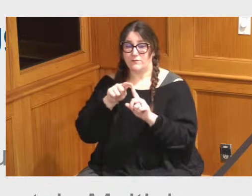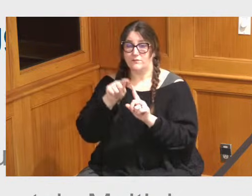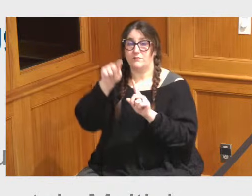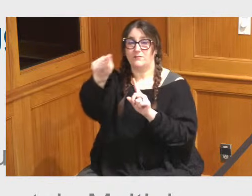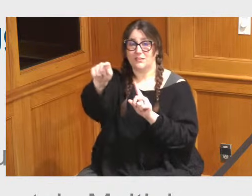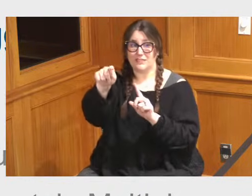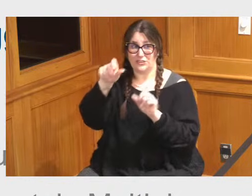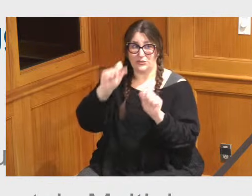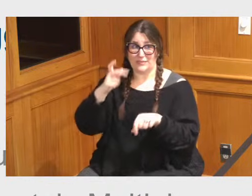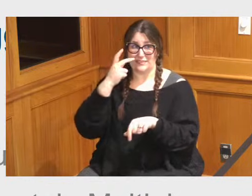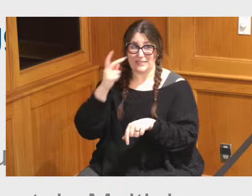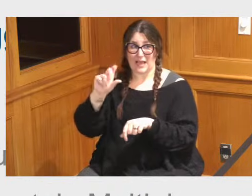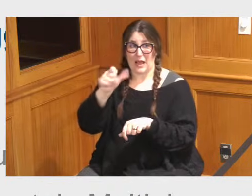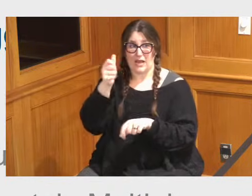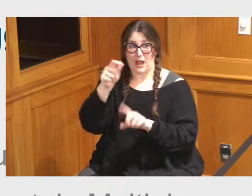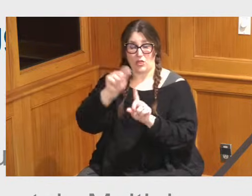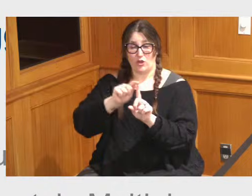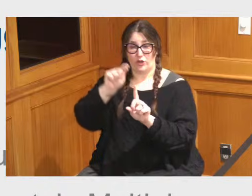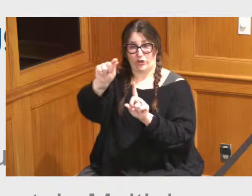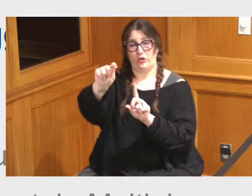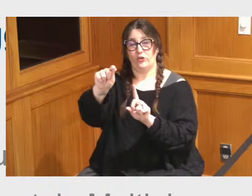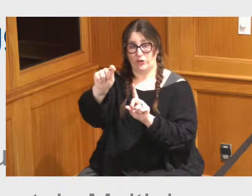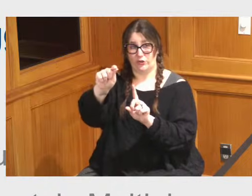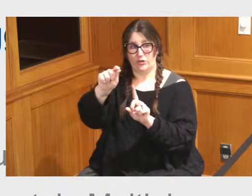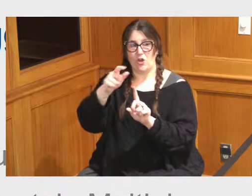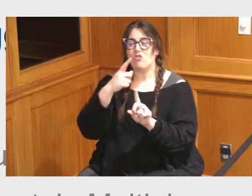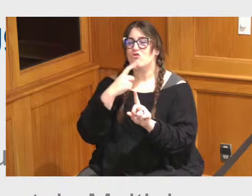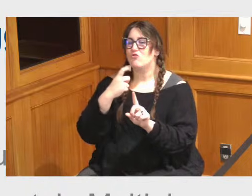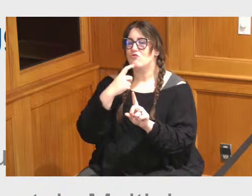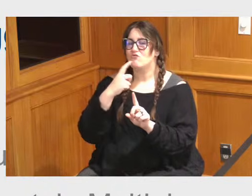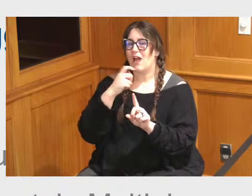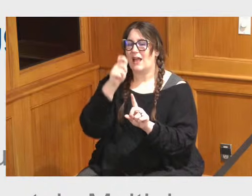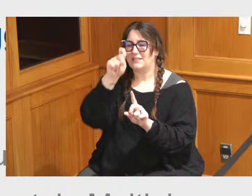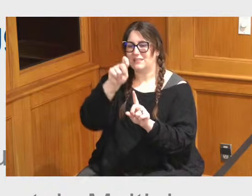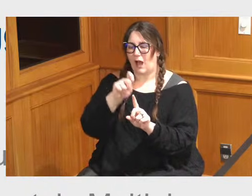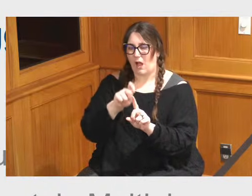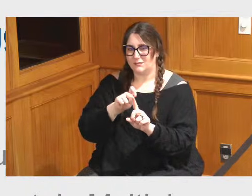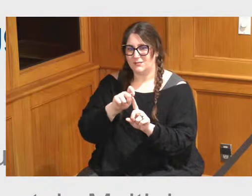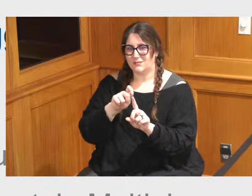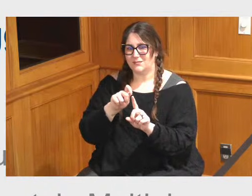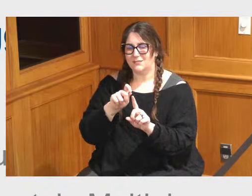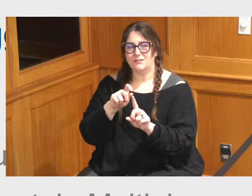cluster of SBUs. The SBUs are these red dots. I apologize for not pointing that out, but the